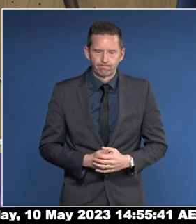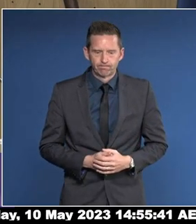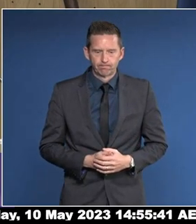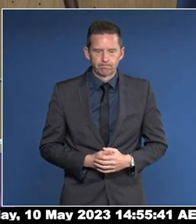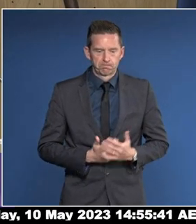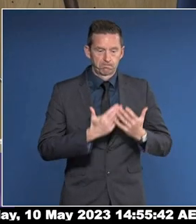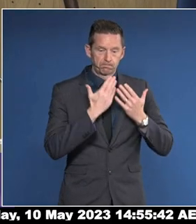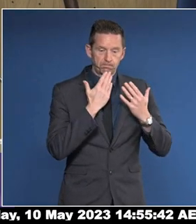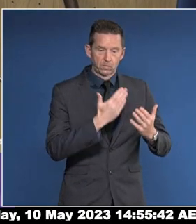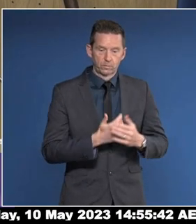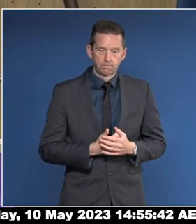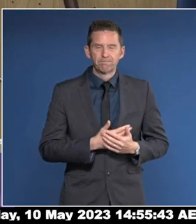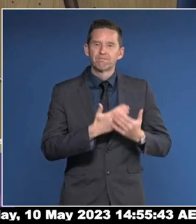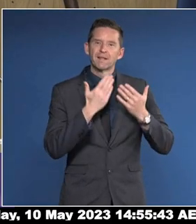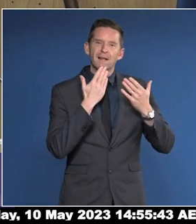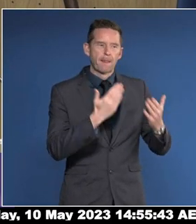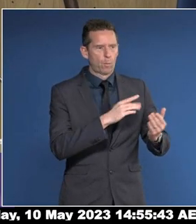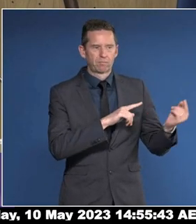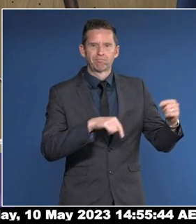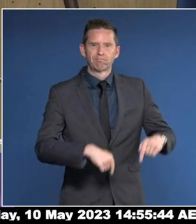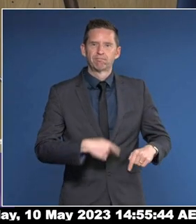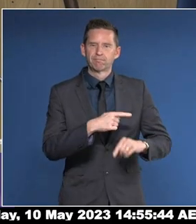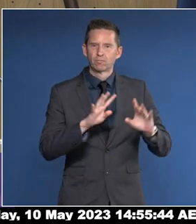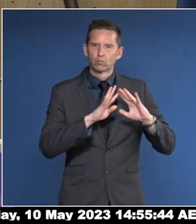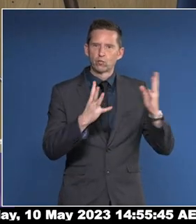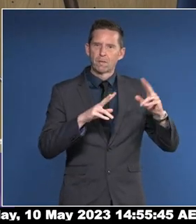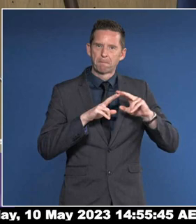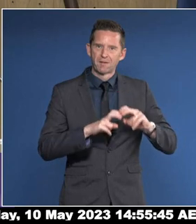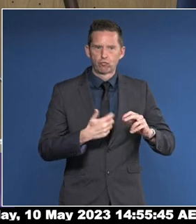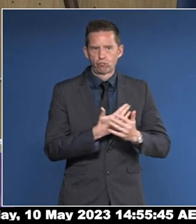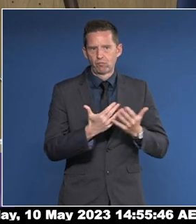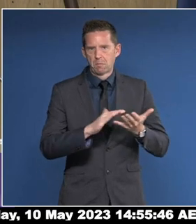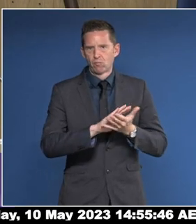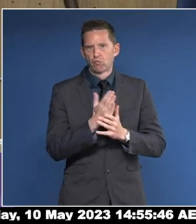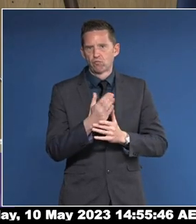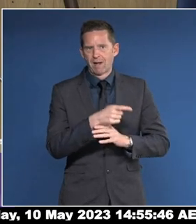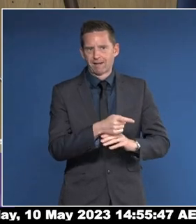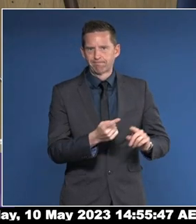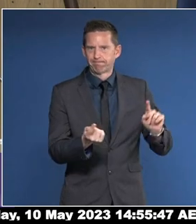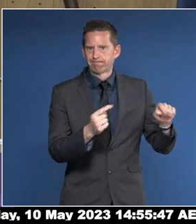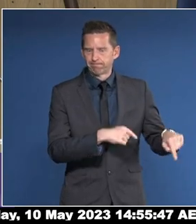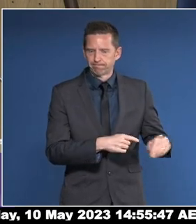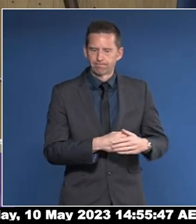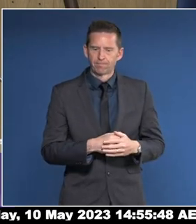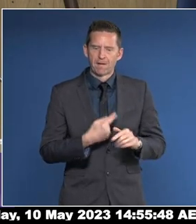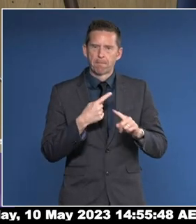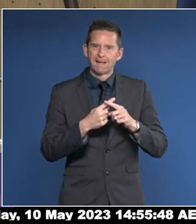Mr Tracey, thank you very much for coming to the Royal Commission. We very much appreciate your forthcoming evidence and for the information you've given